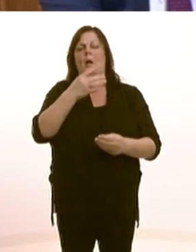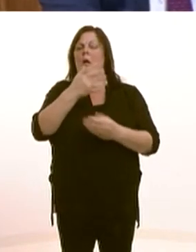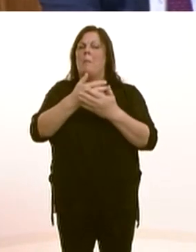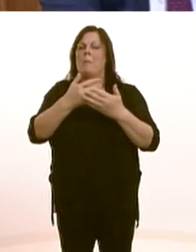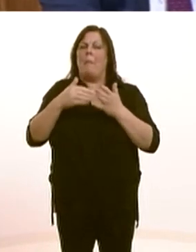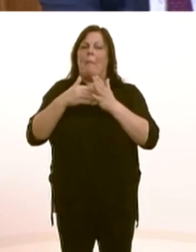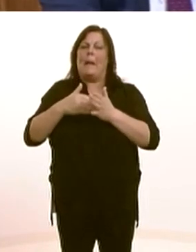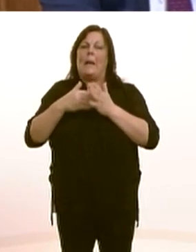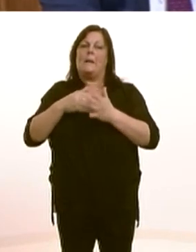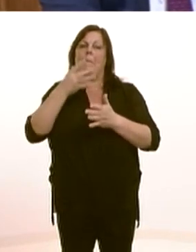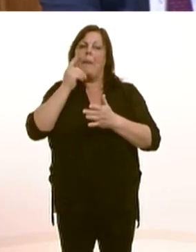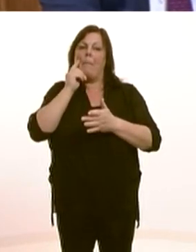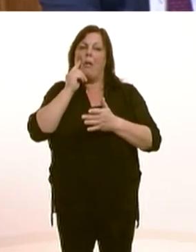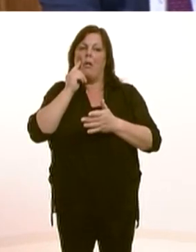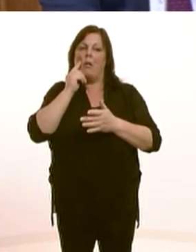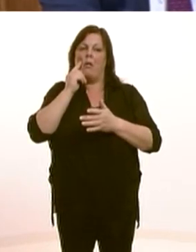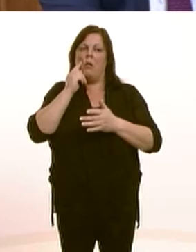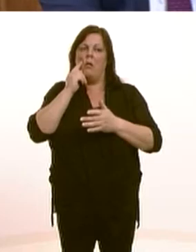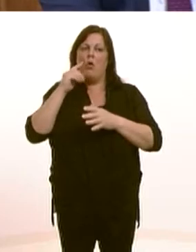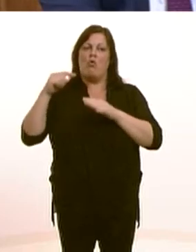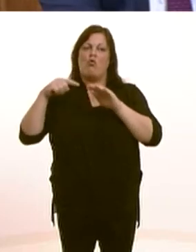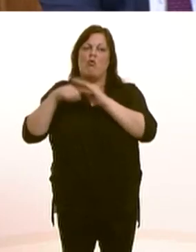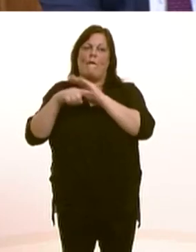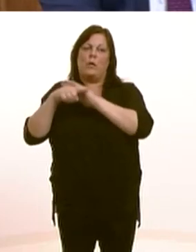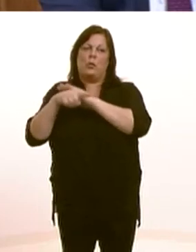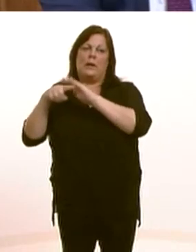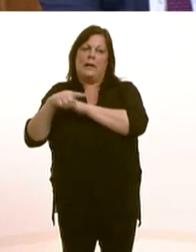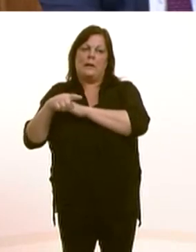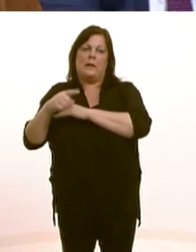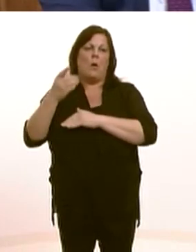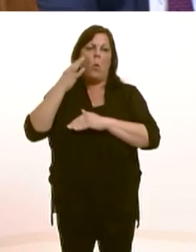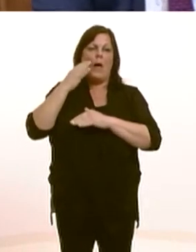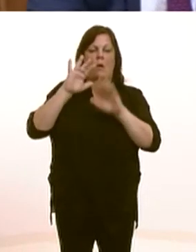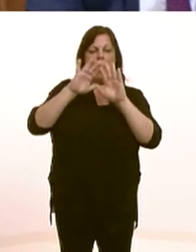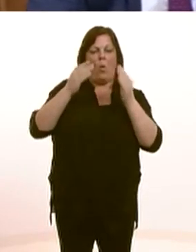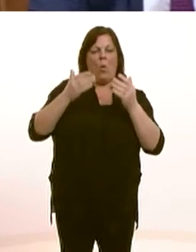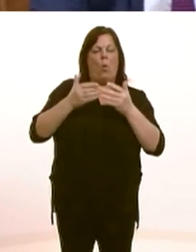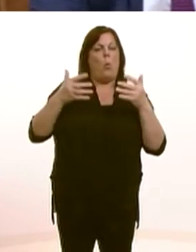refugees within Europe and were moving from one country to another in massive population